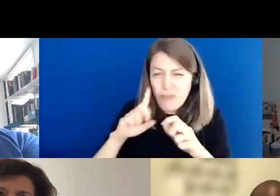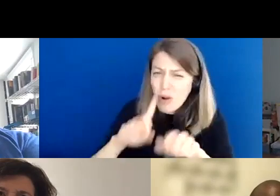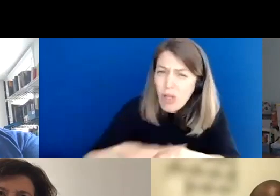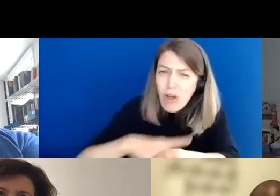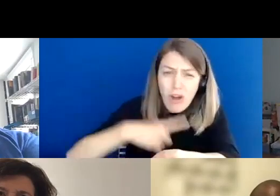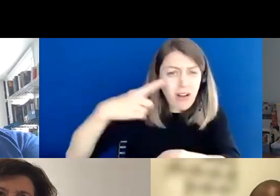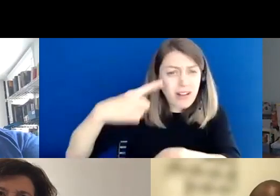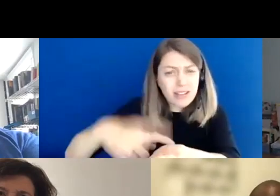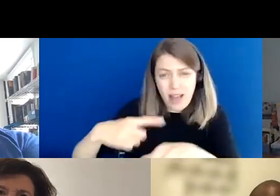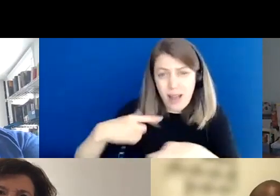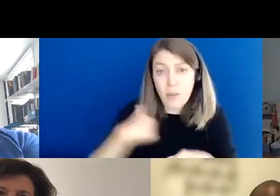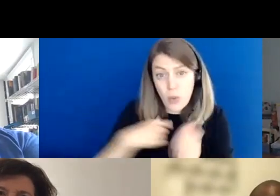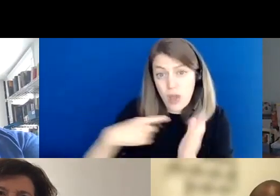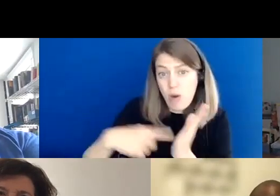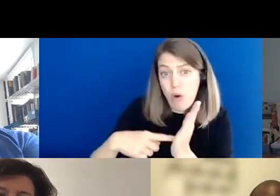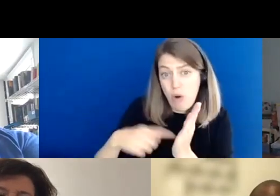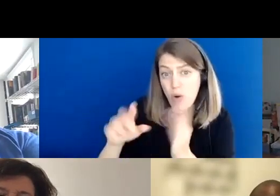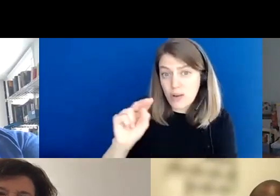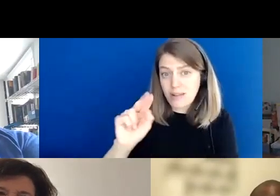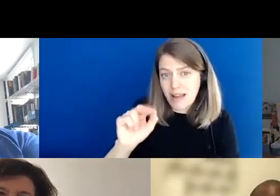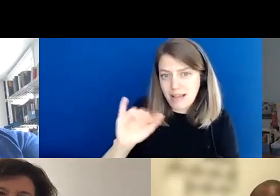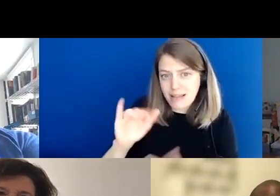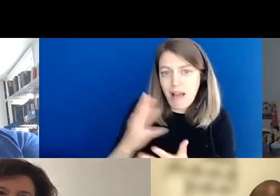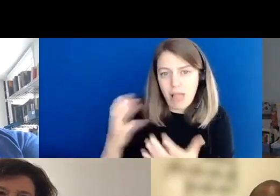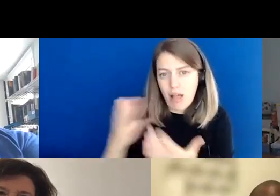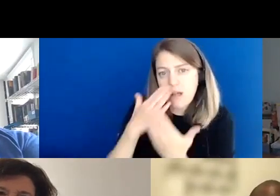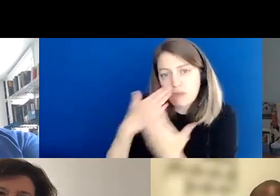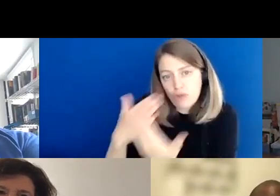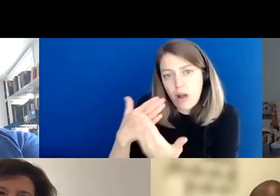We all owe her, for her leadership.